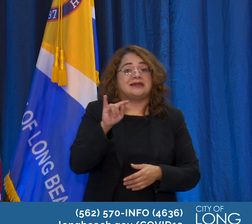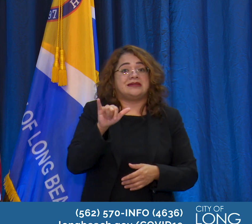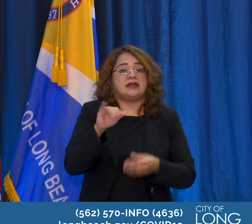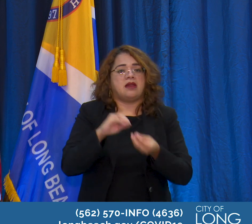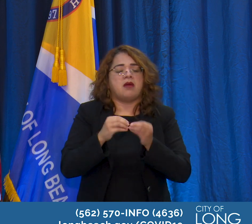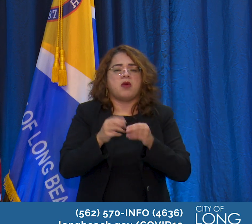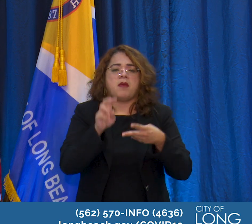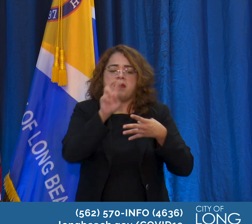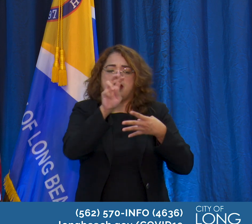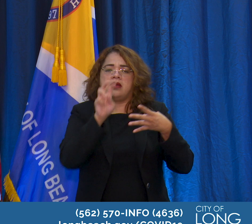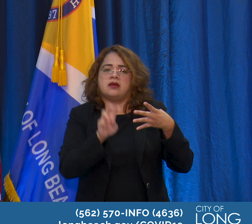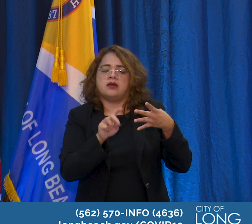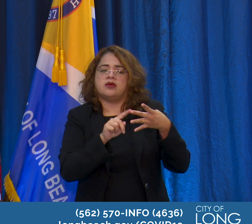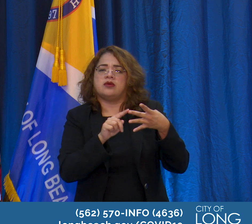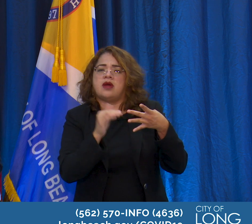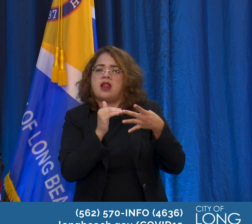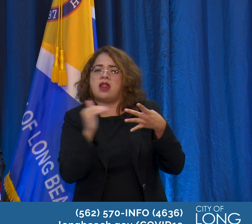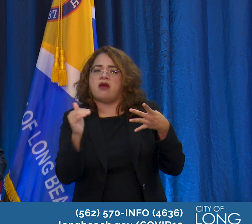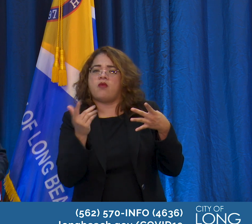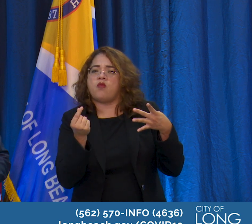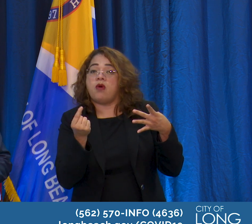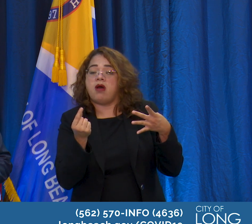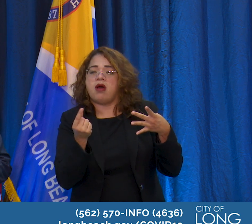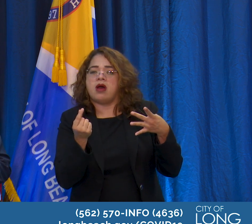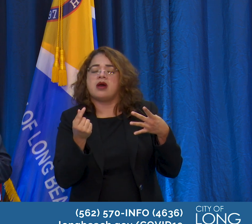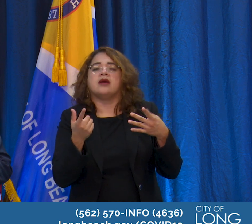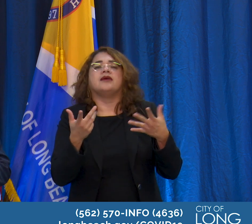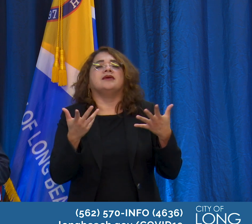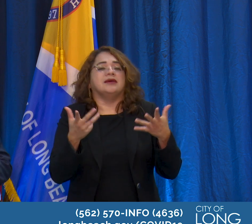And so again, to everyone else, we've got to hold tight per the state.